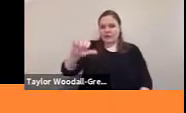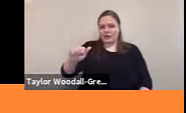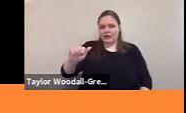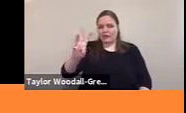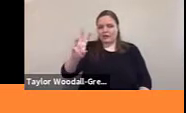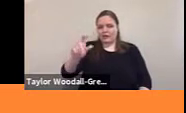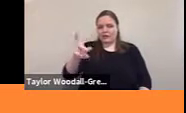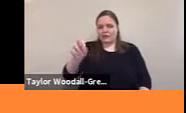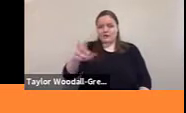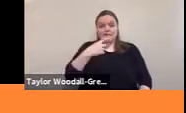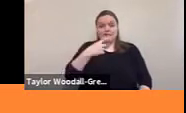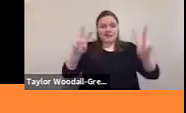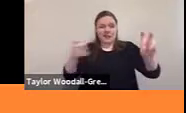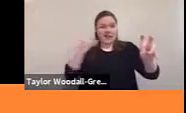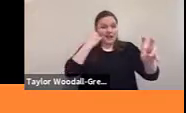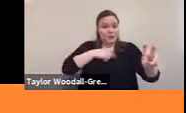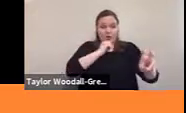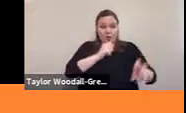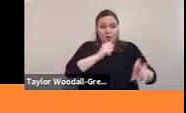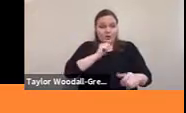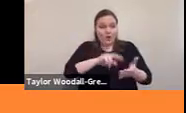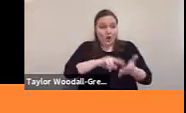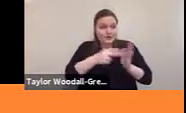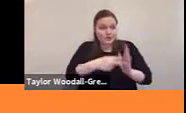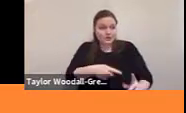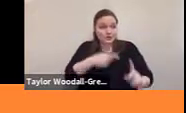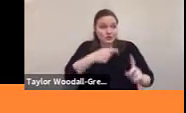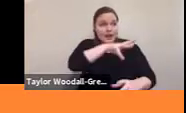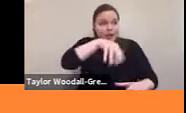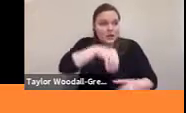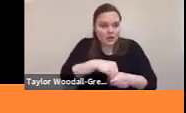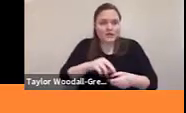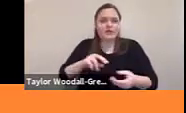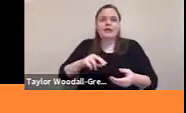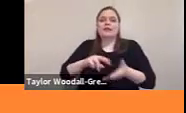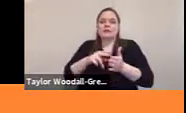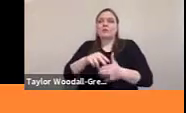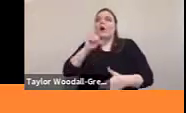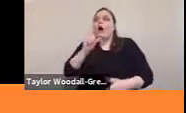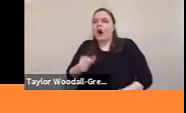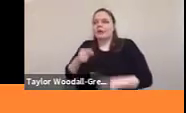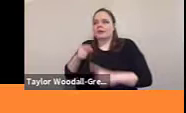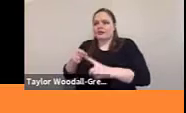then we will unintentionally exclude." That can give you a negative reputation.